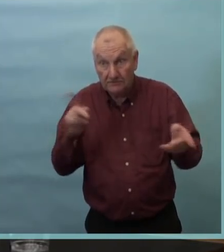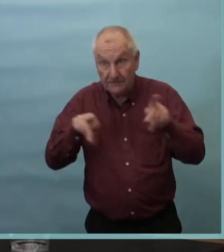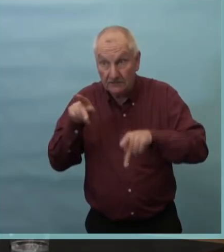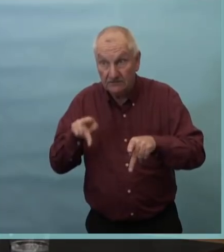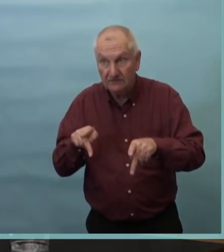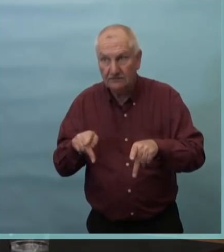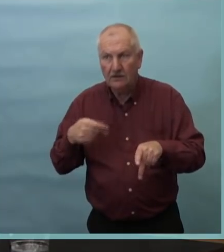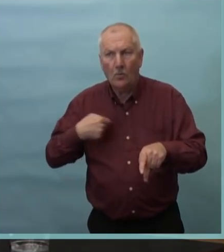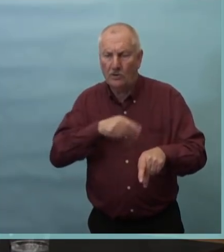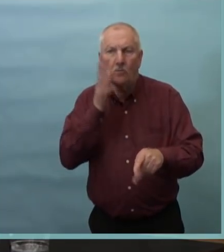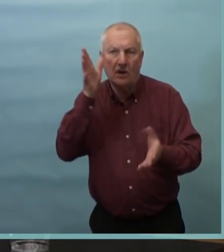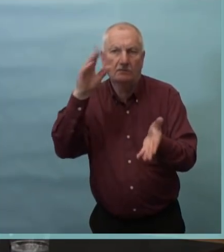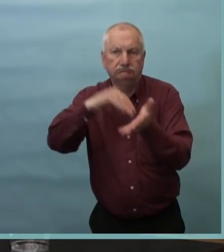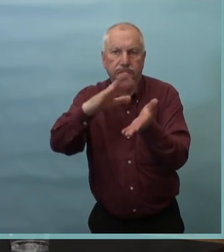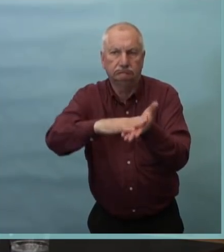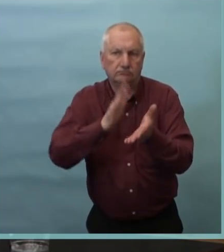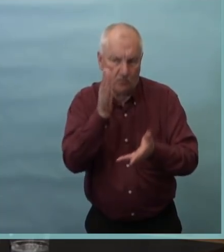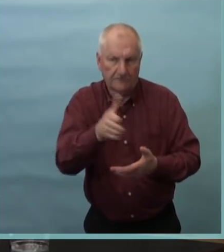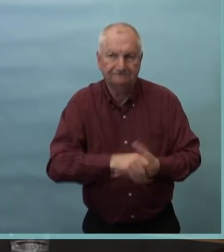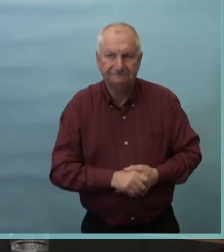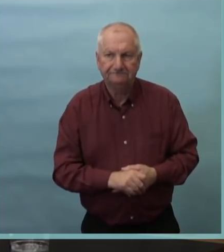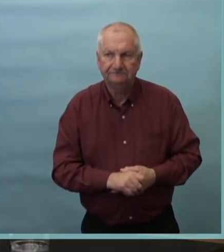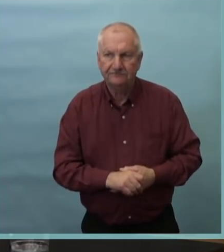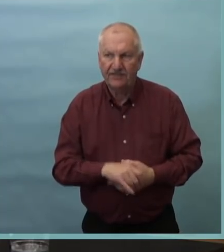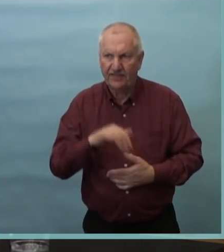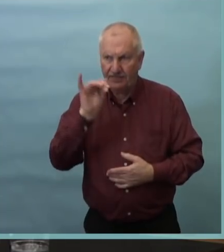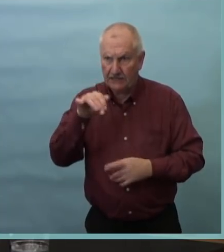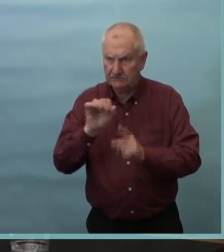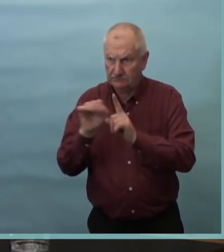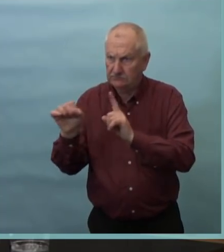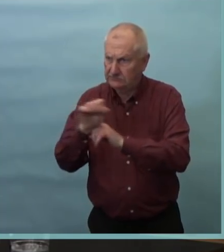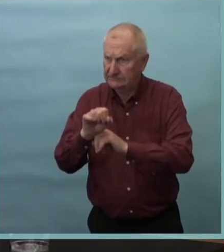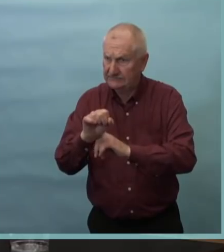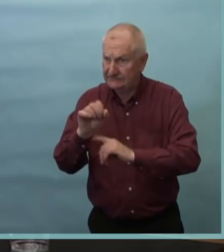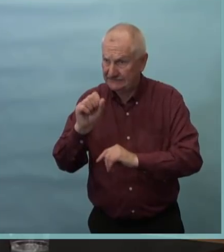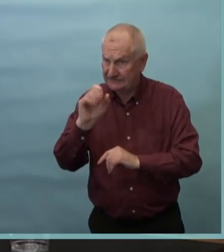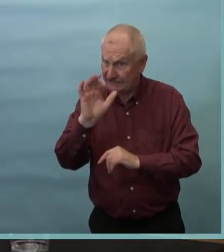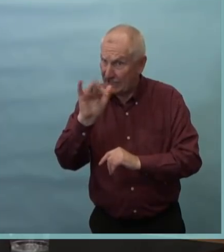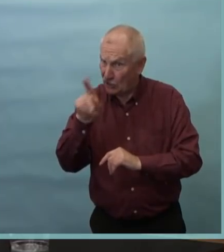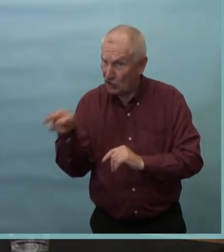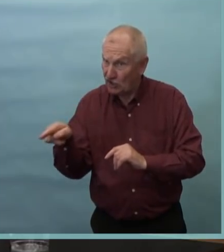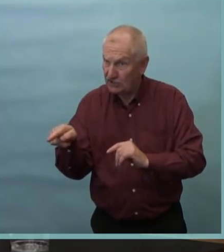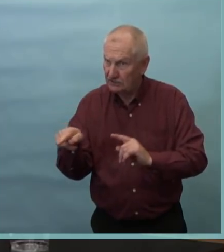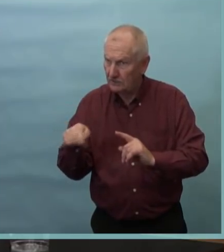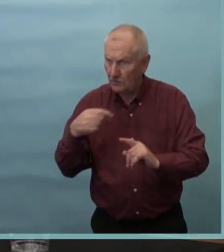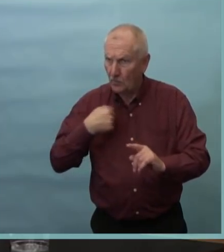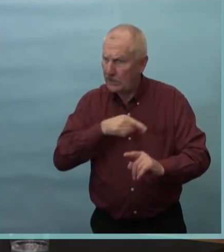quite timely and so we did we did announce it because we you know we